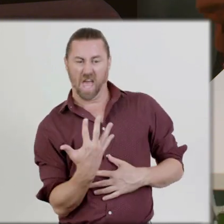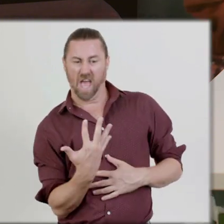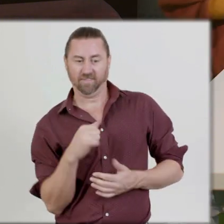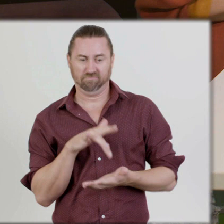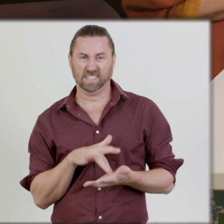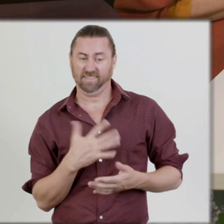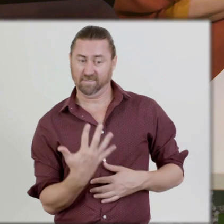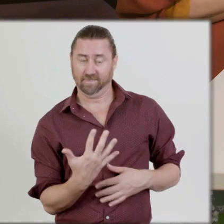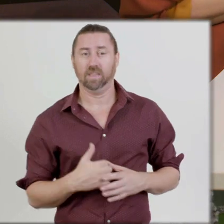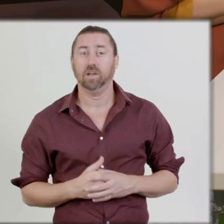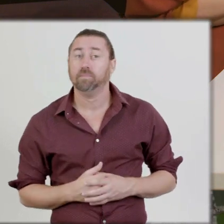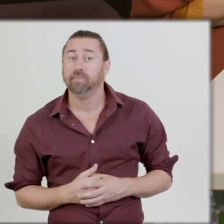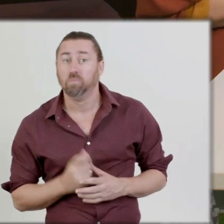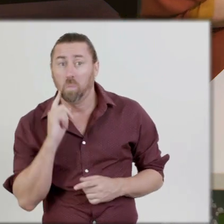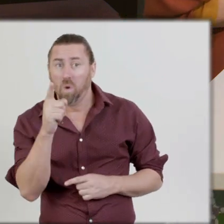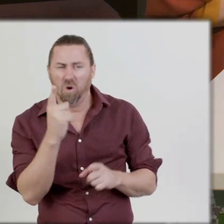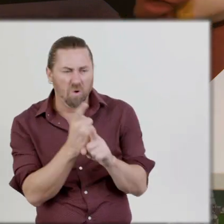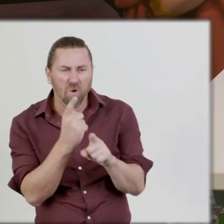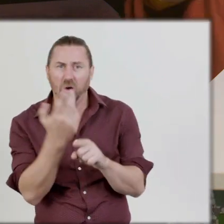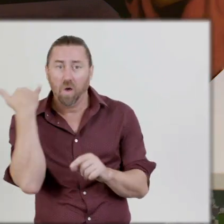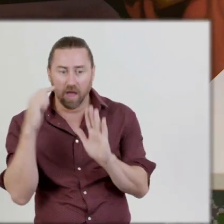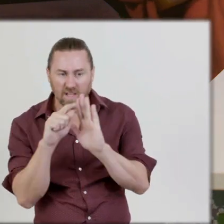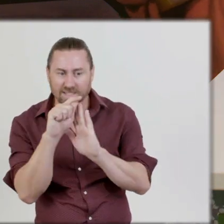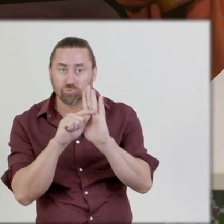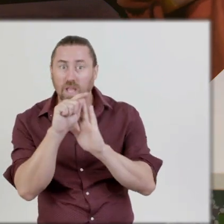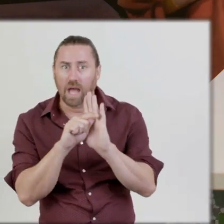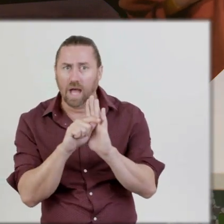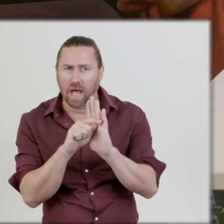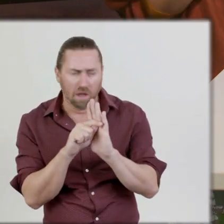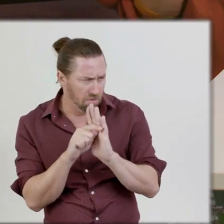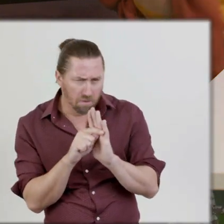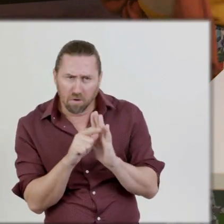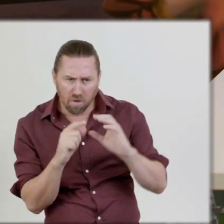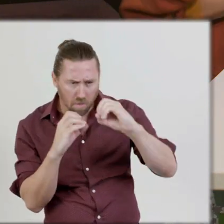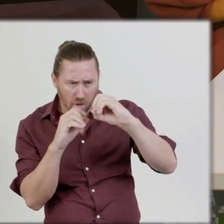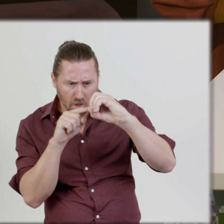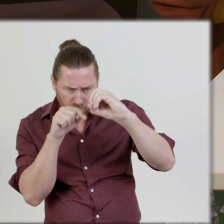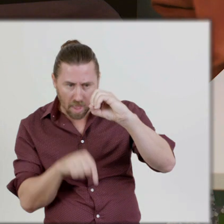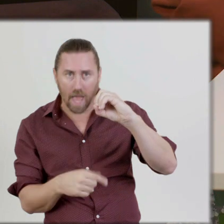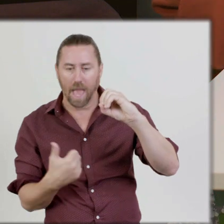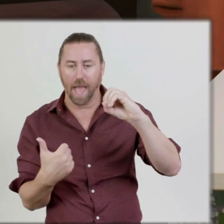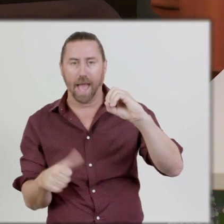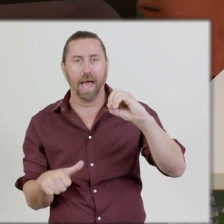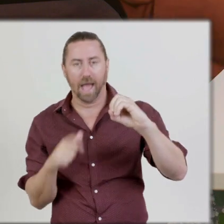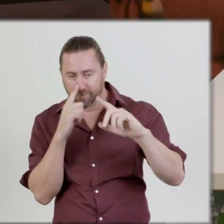We use a number line to solve problems like our temperature question at the beginning.